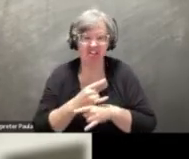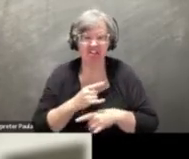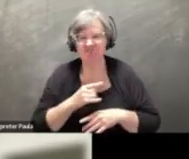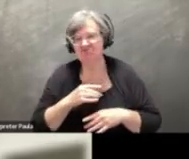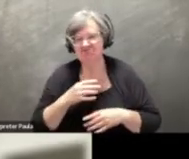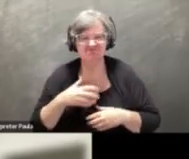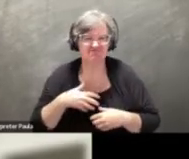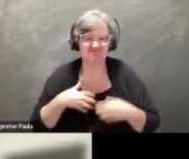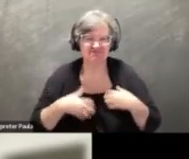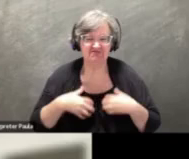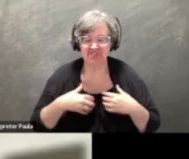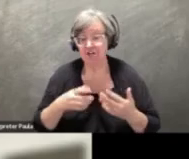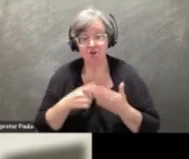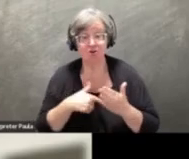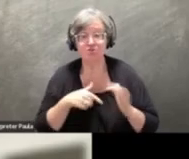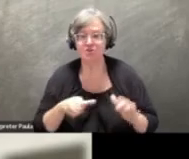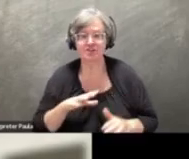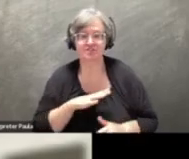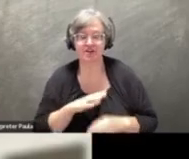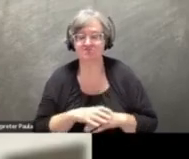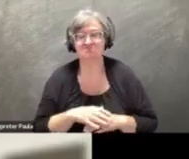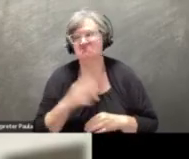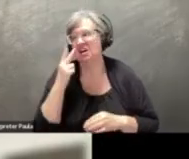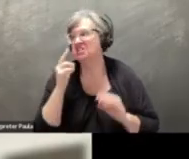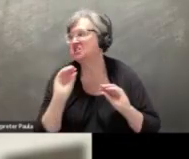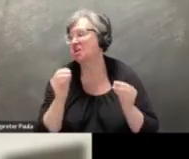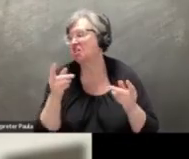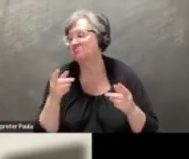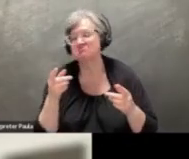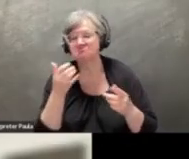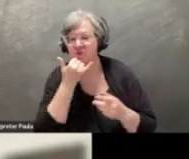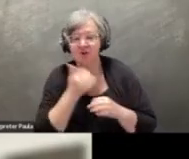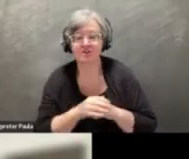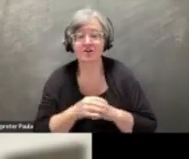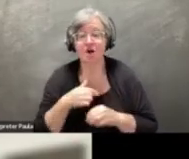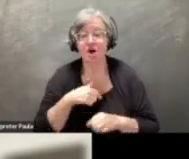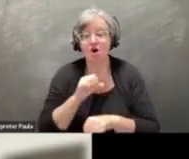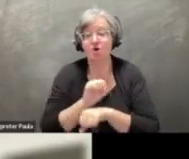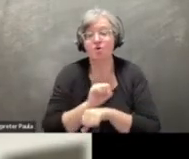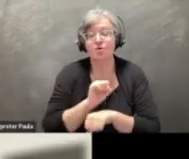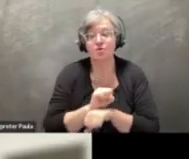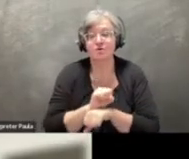we're doing is fine. I don't see anything wrong with it. You know, I've been working with an in every organization I work